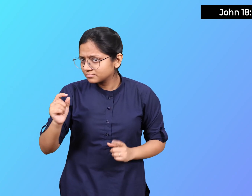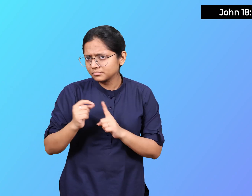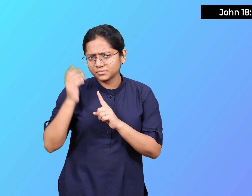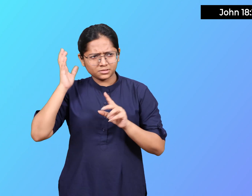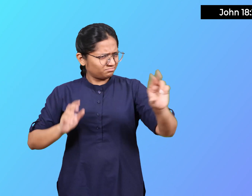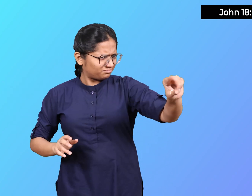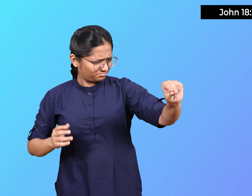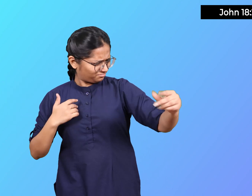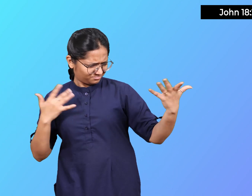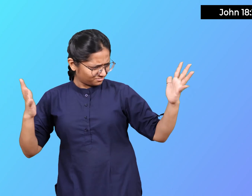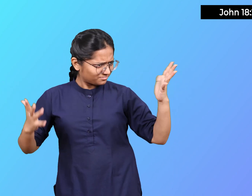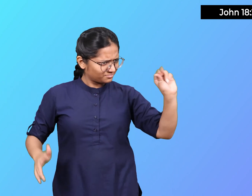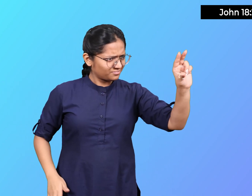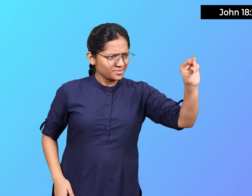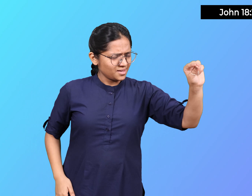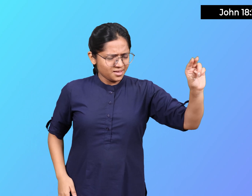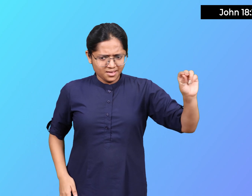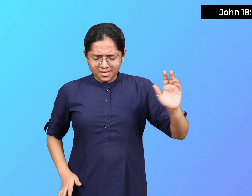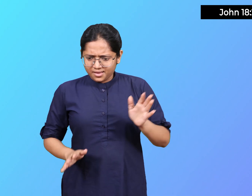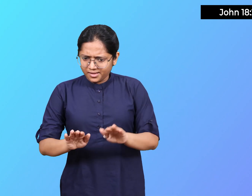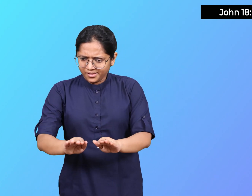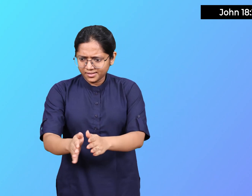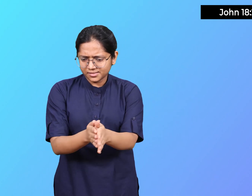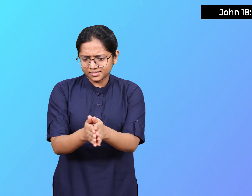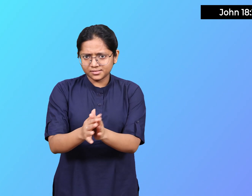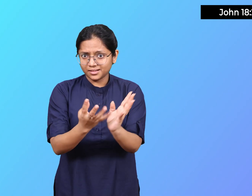Peter denied it. He said, “No, I am not.”